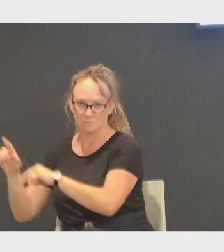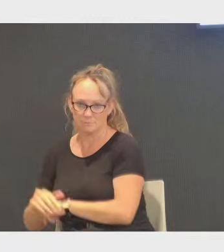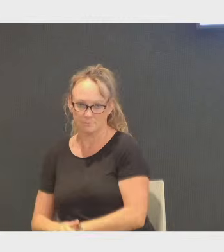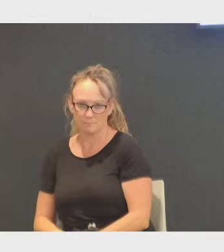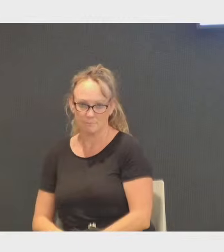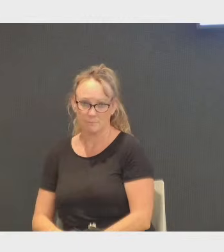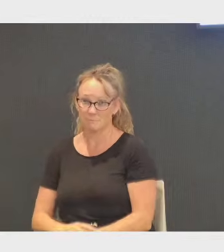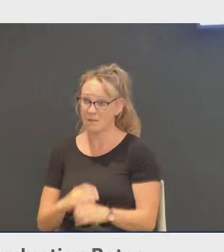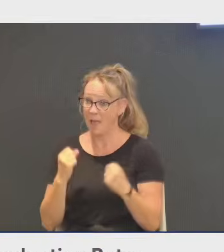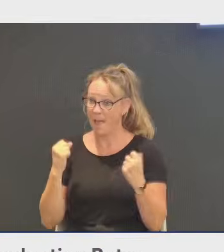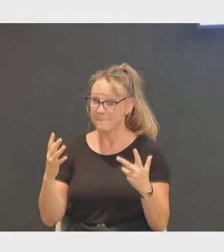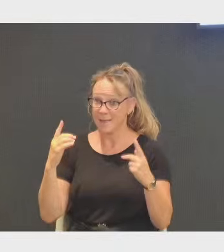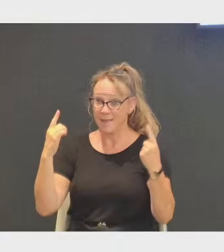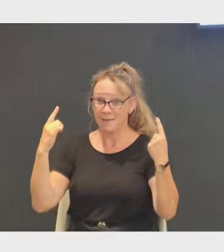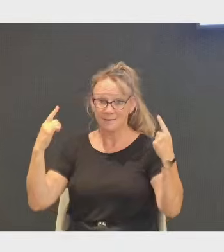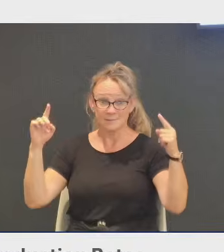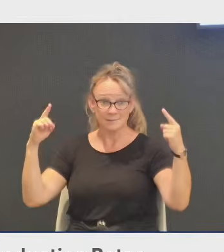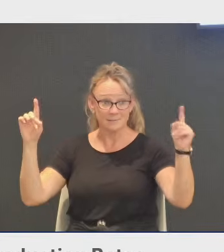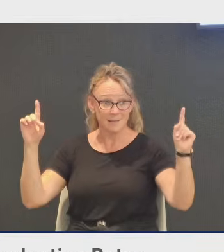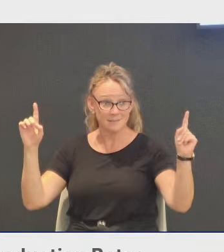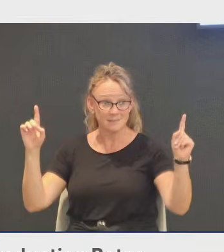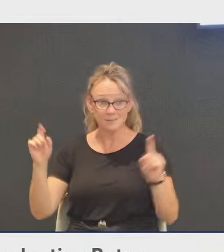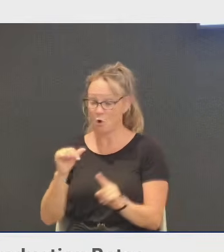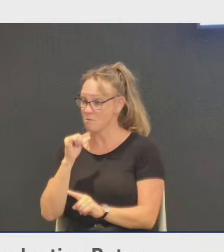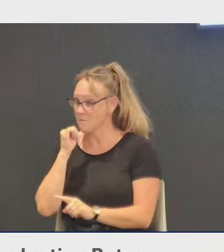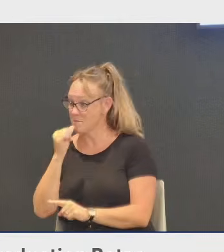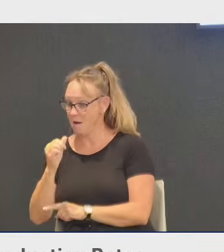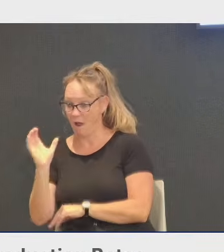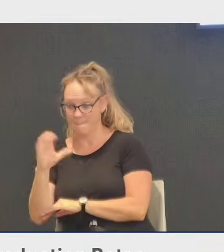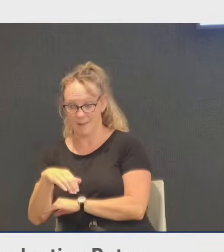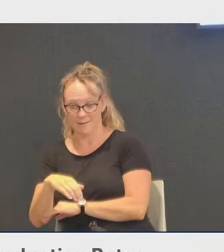are non-mandated services. Oh, there it goes. Here there's the third grade rating guarantee